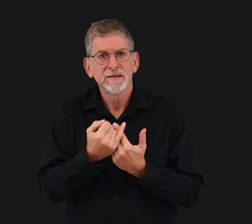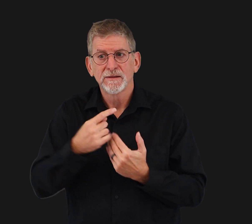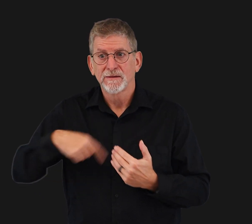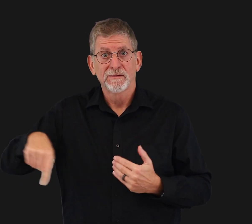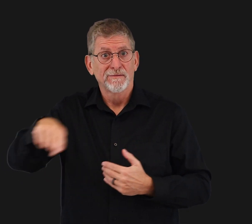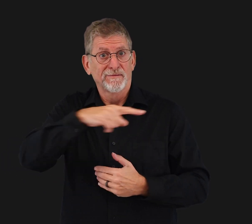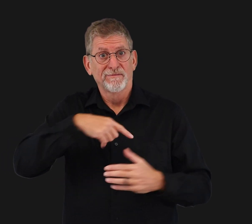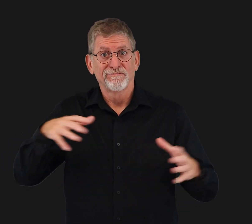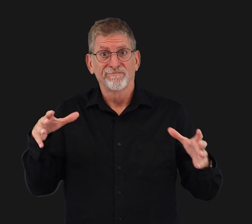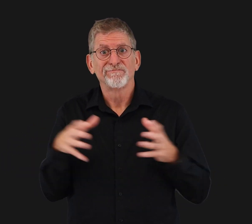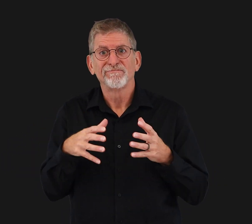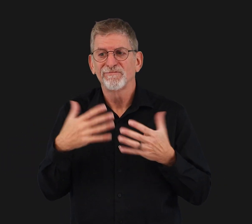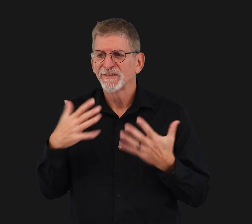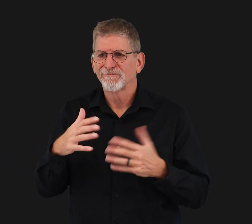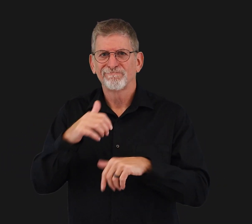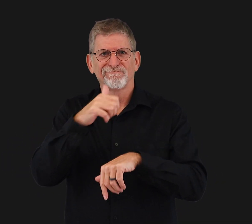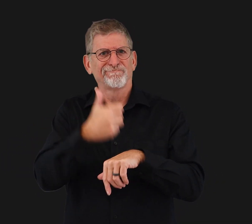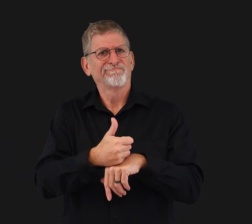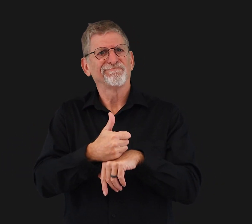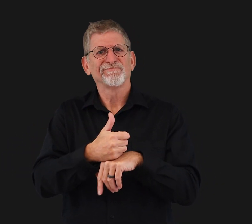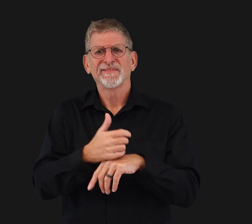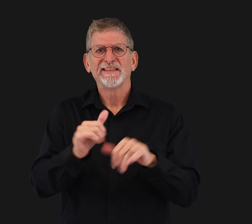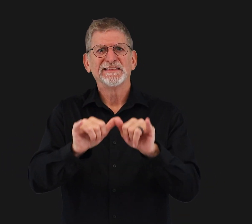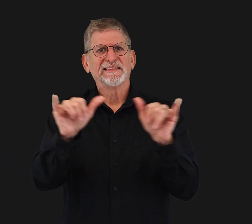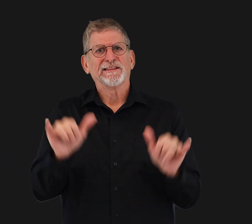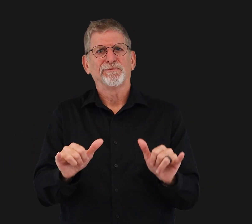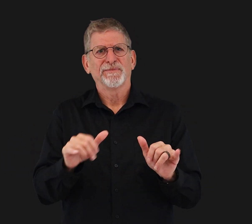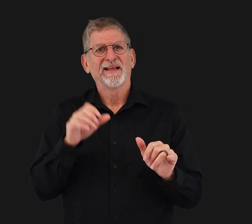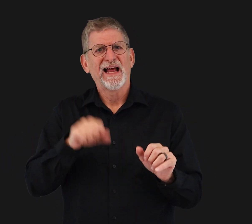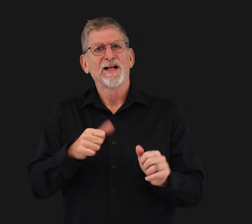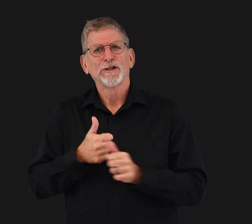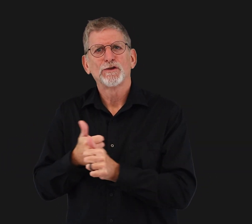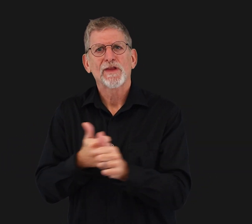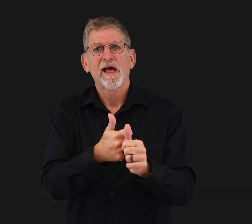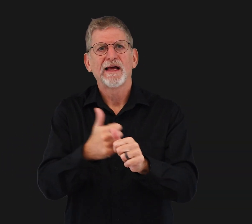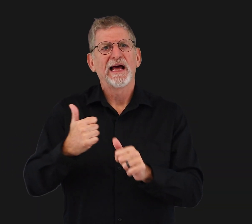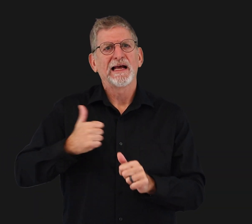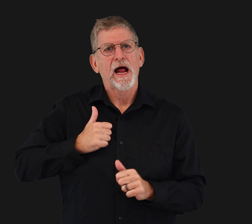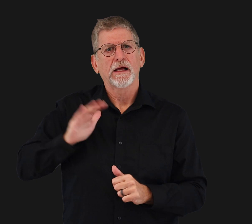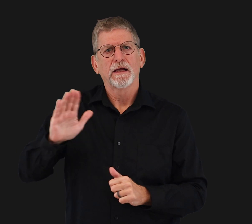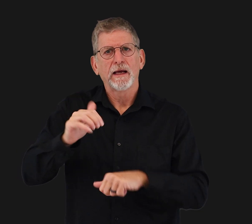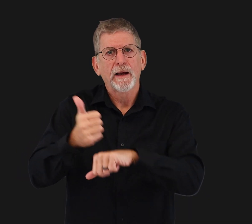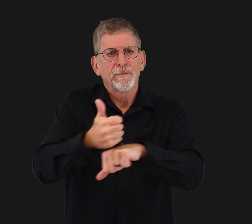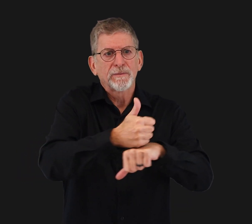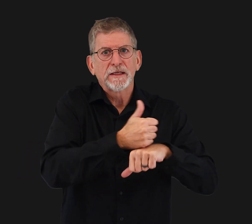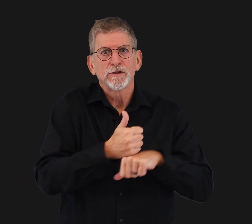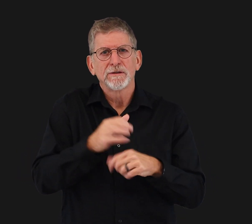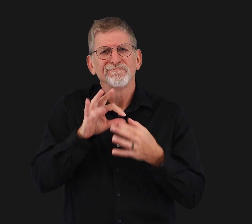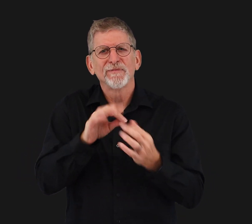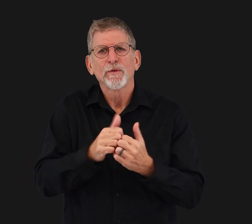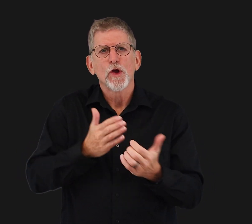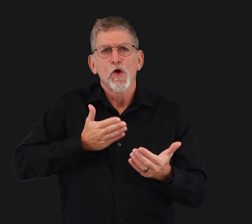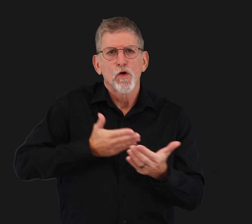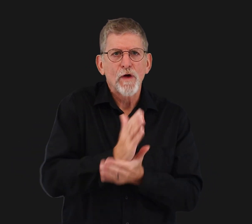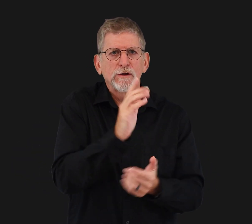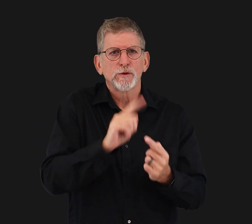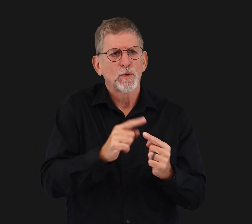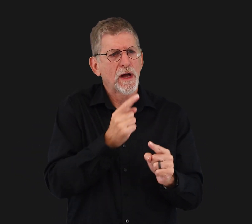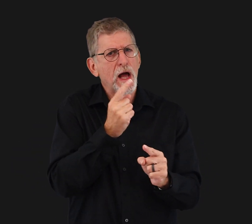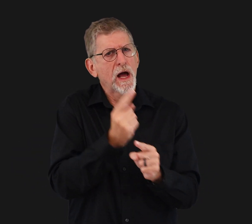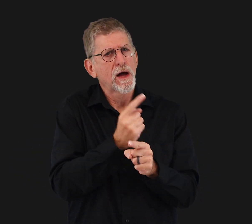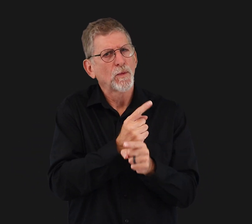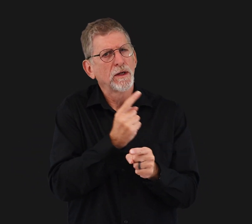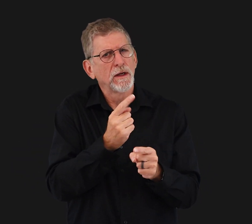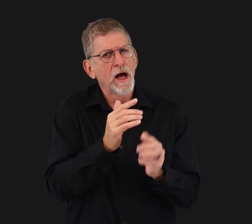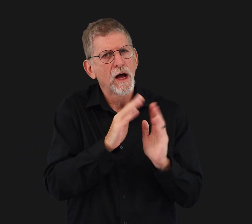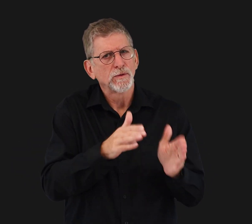Together we have created a framework to track Canada’s implementation of the right to adequate housing